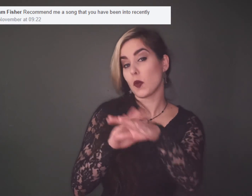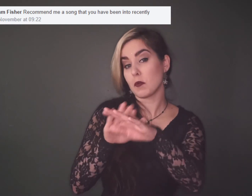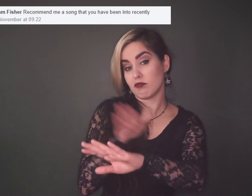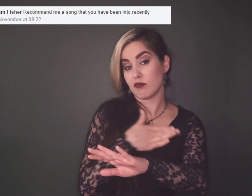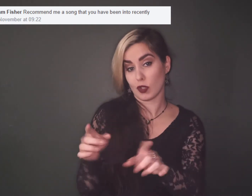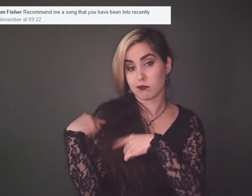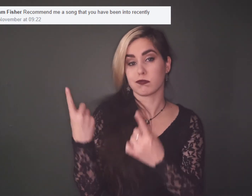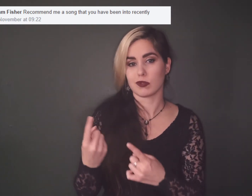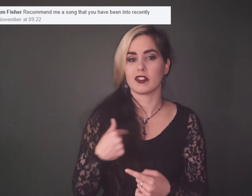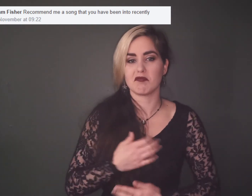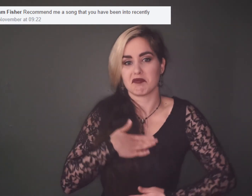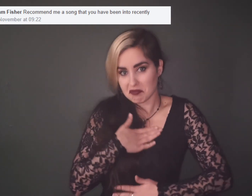Recommend me a song that you've been into recently!